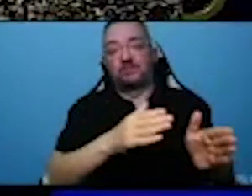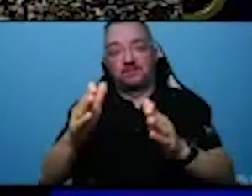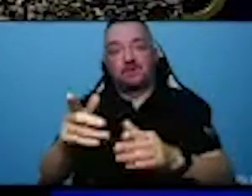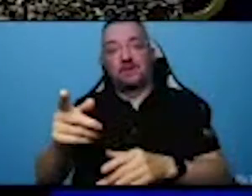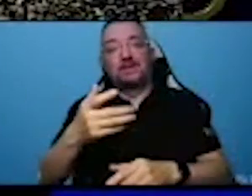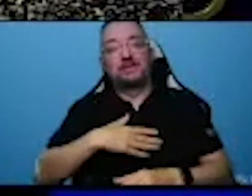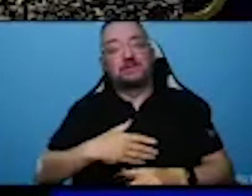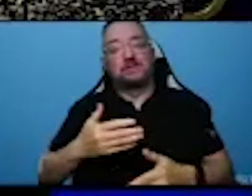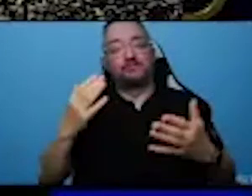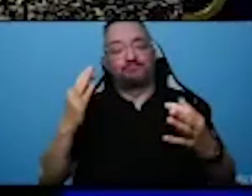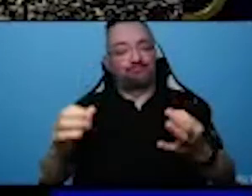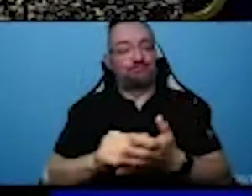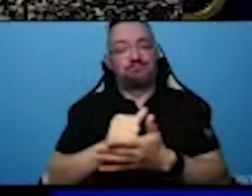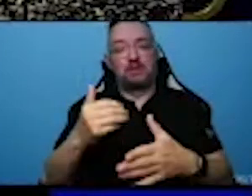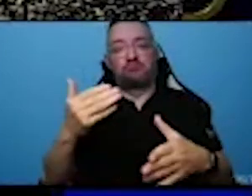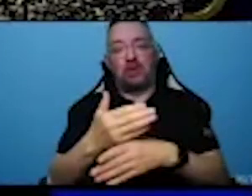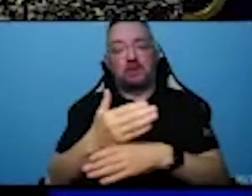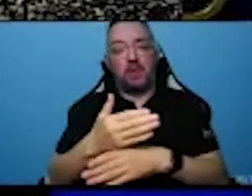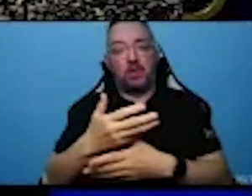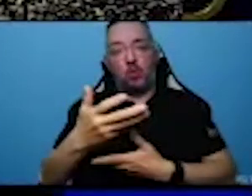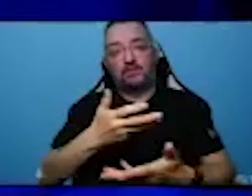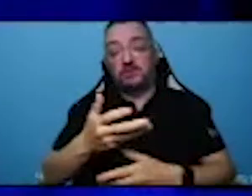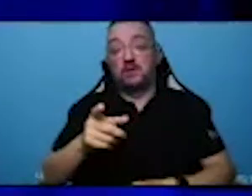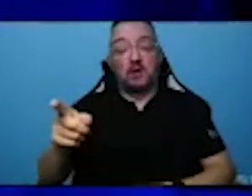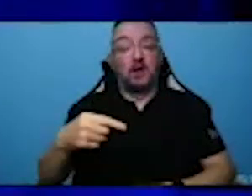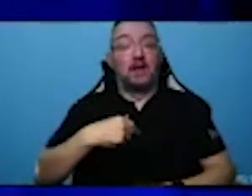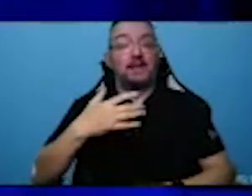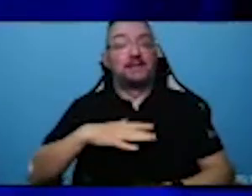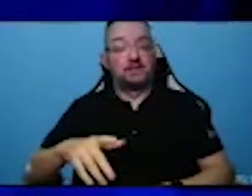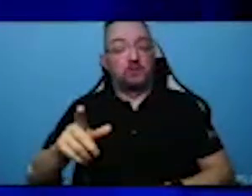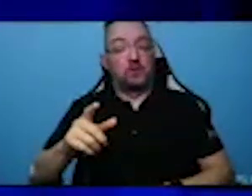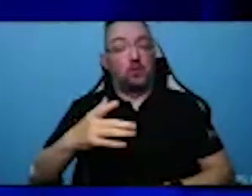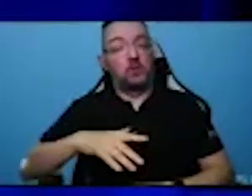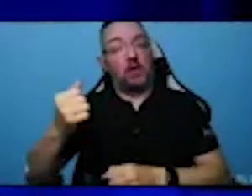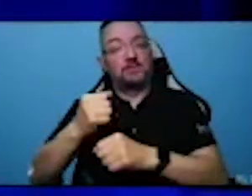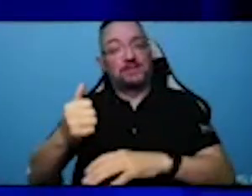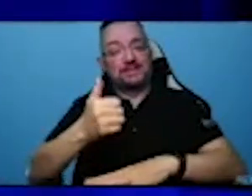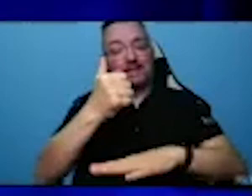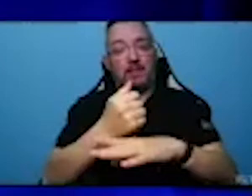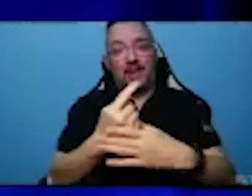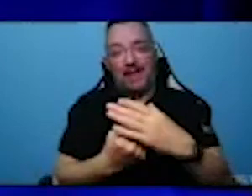the government setting up that independent foresighting body. I think that would make a massive difference because it would drive